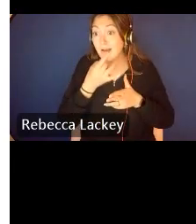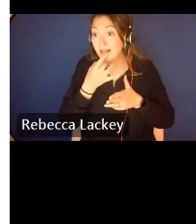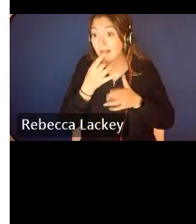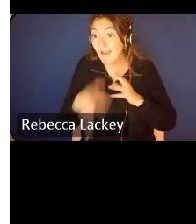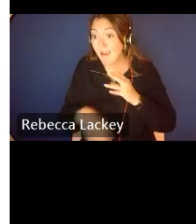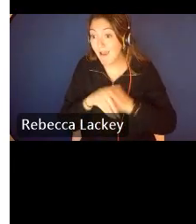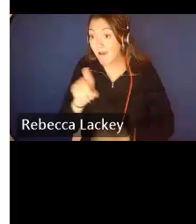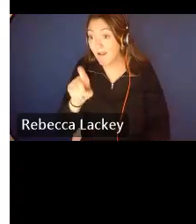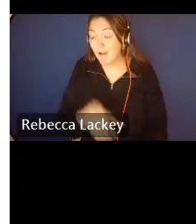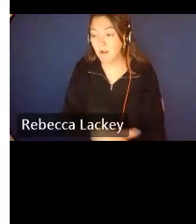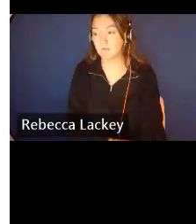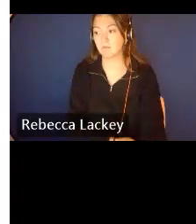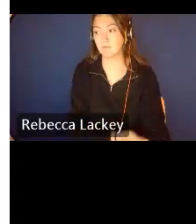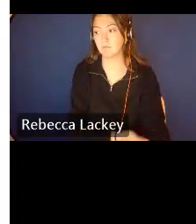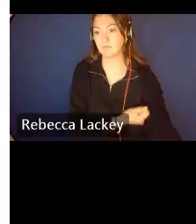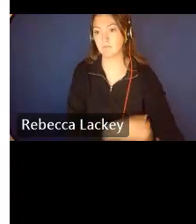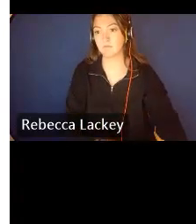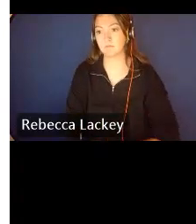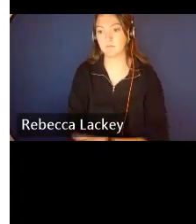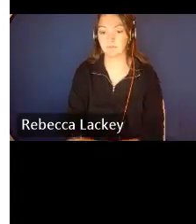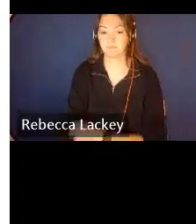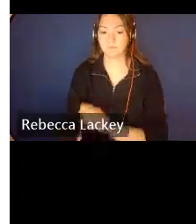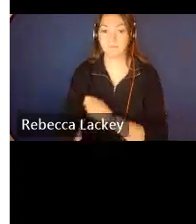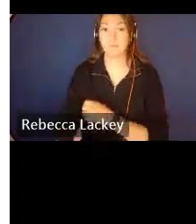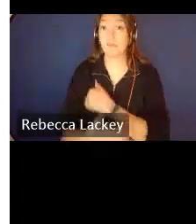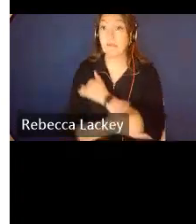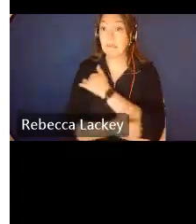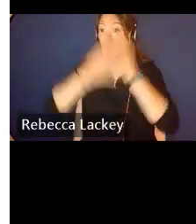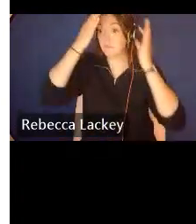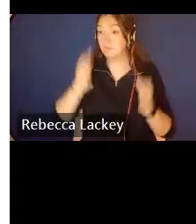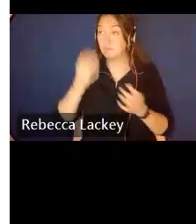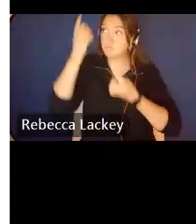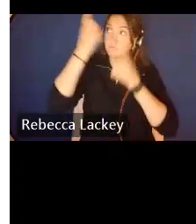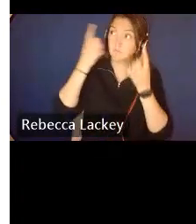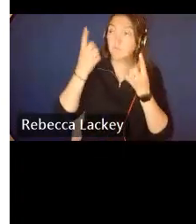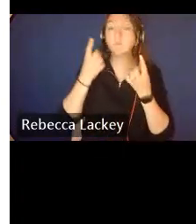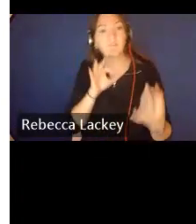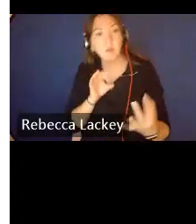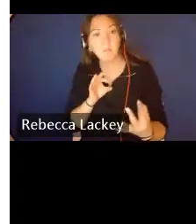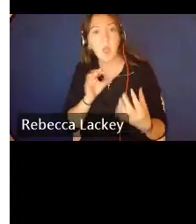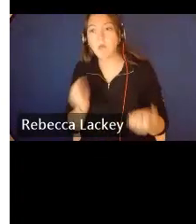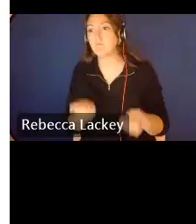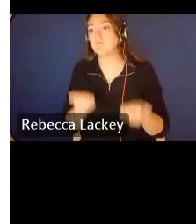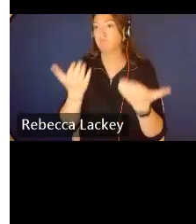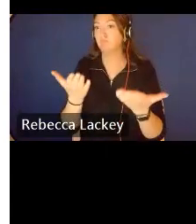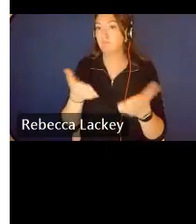installed at this location. The county considered this feedback and then we proposed a detour route